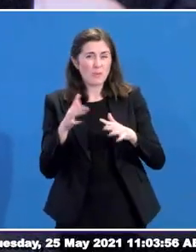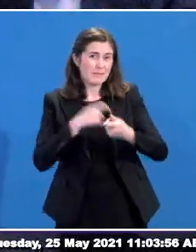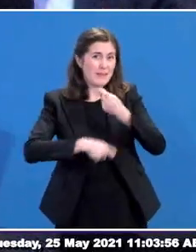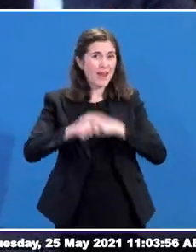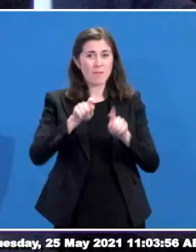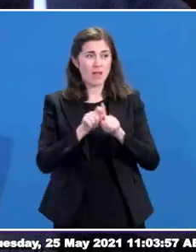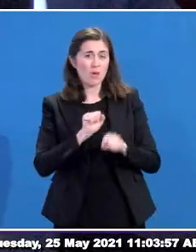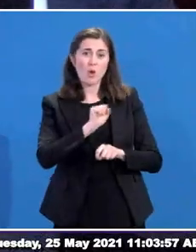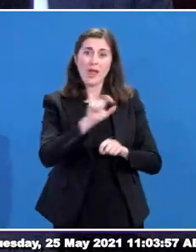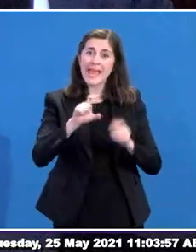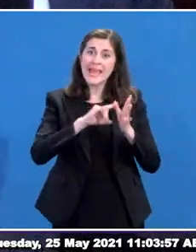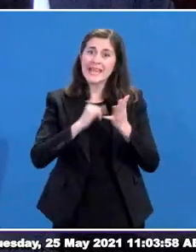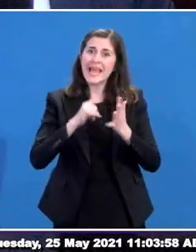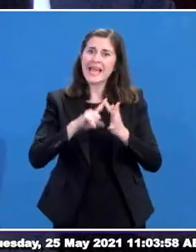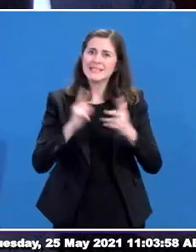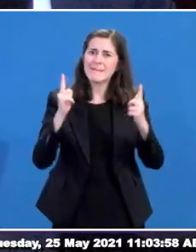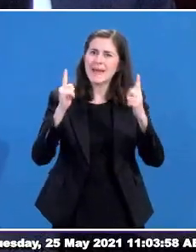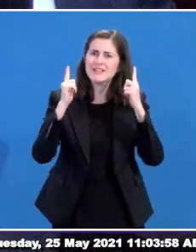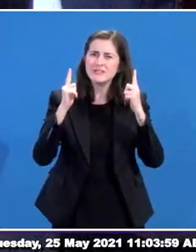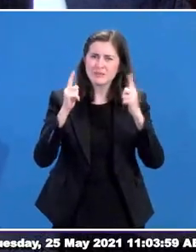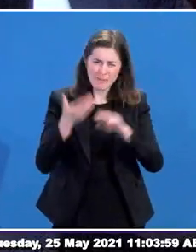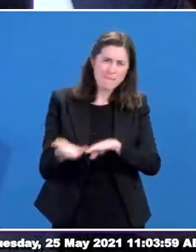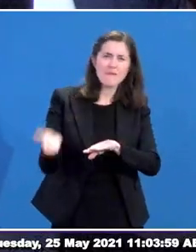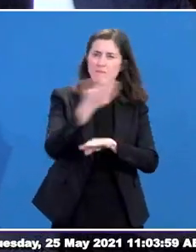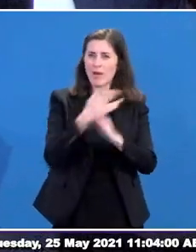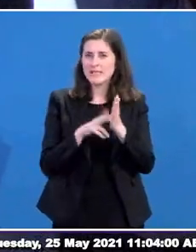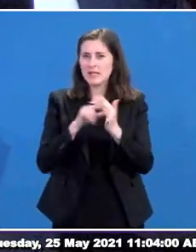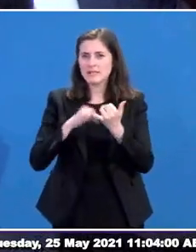used to do in the system prior to the NDIS. Is that right? ELIZA: Yes.